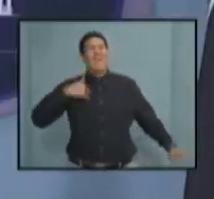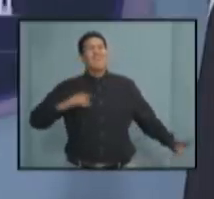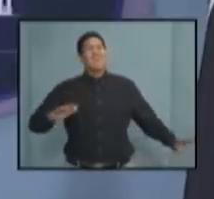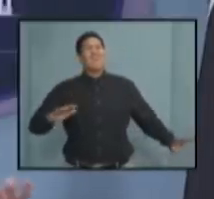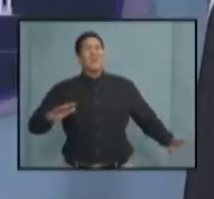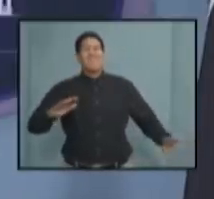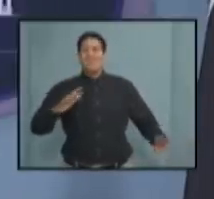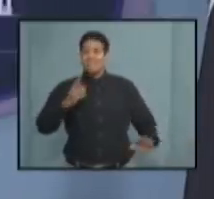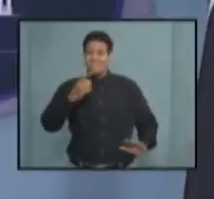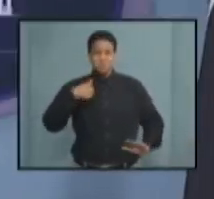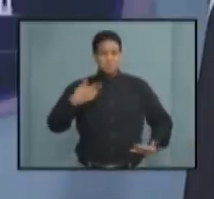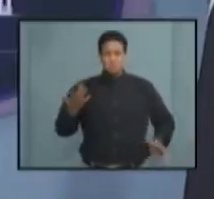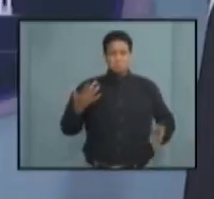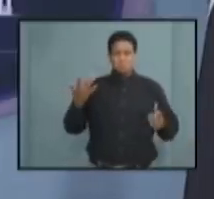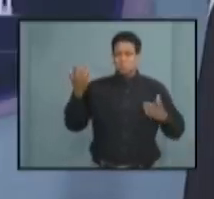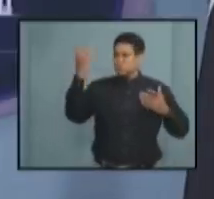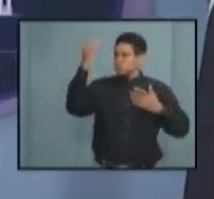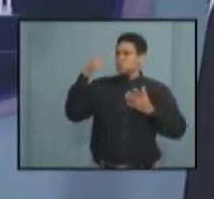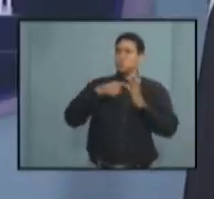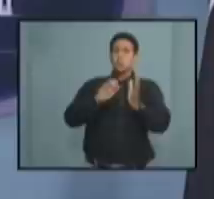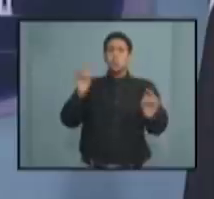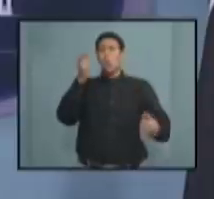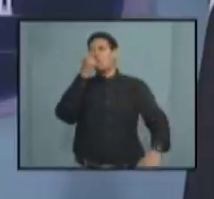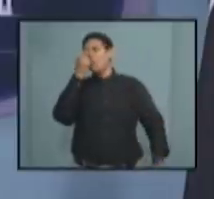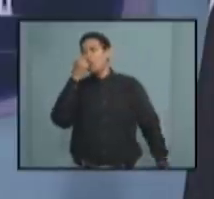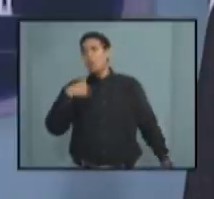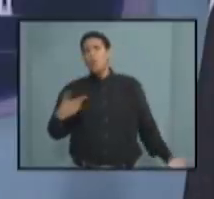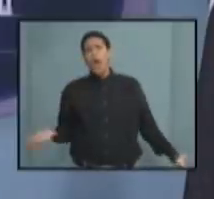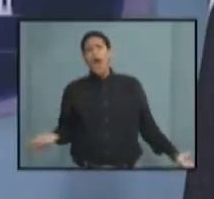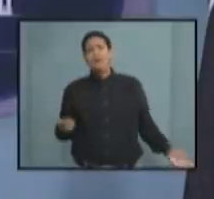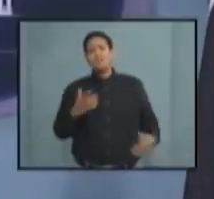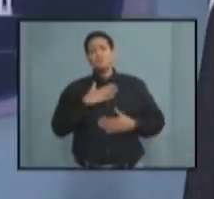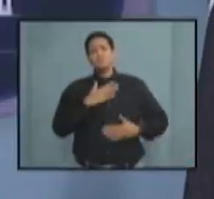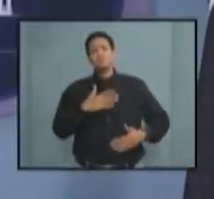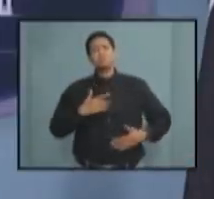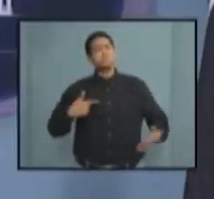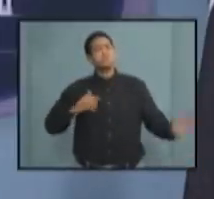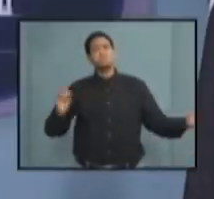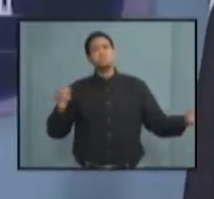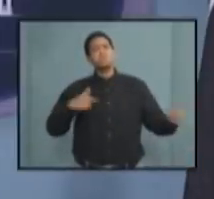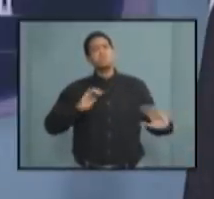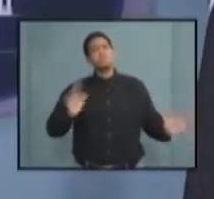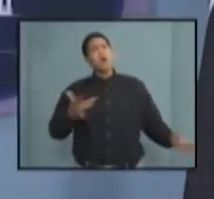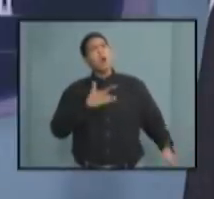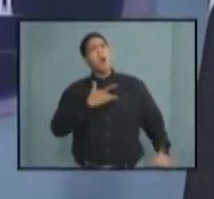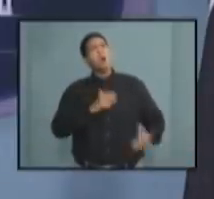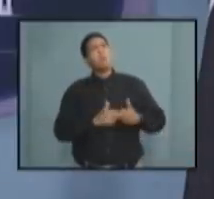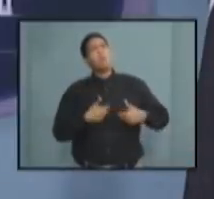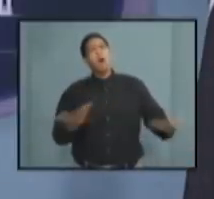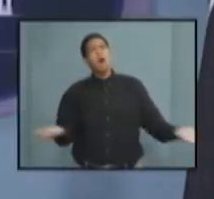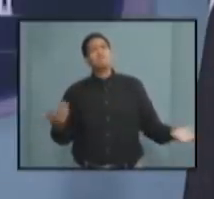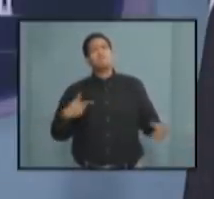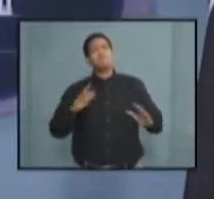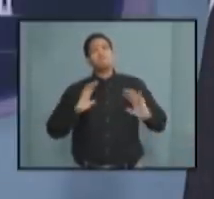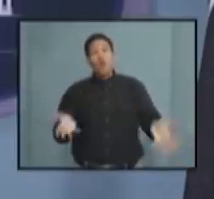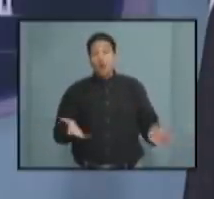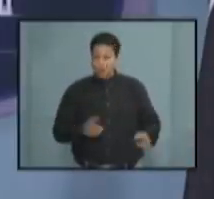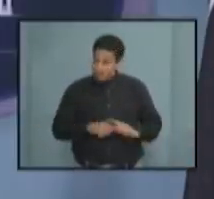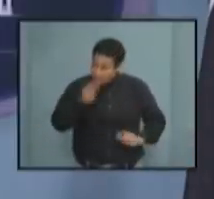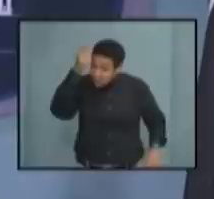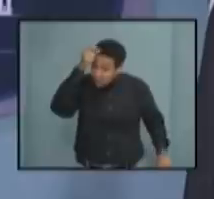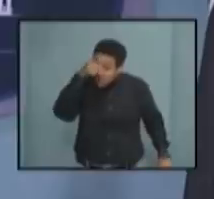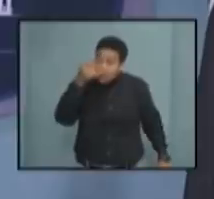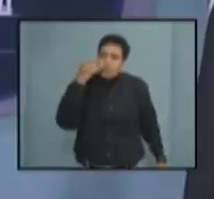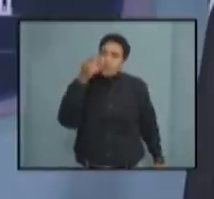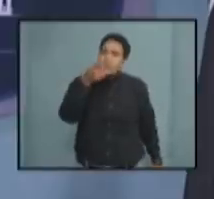have symptoms of flu or respiratory illnesses if you have these